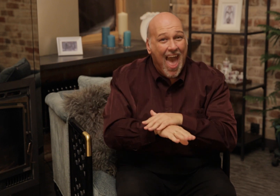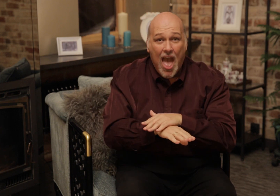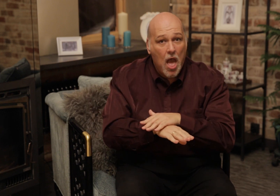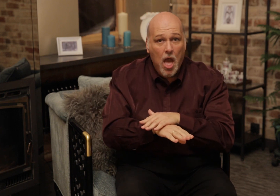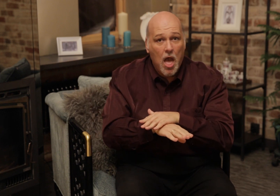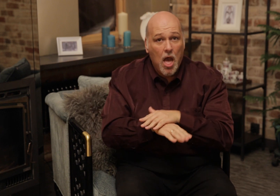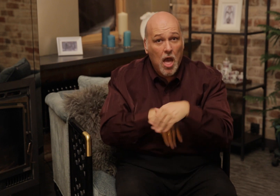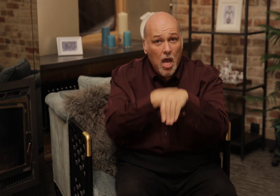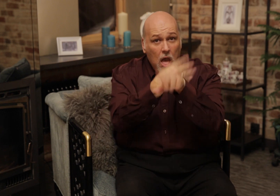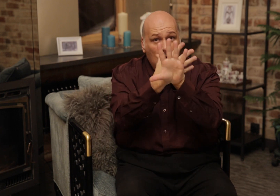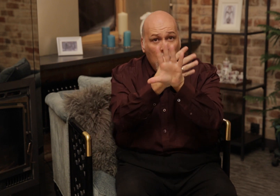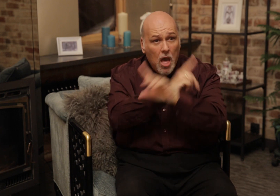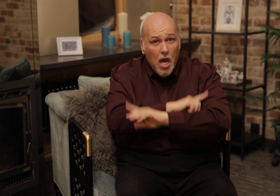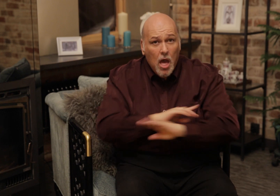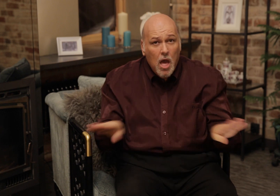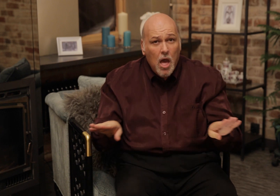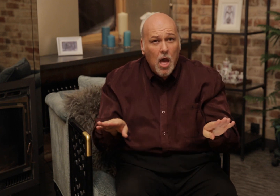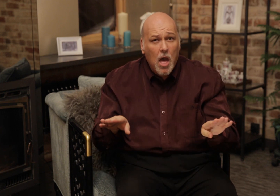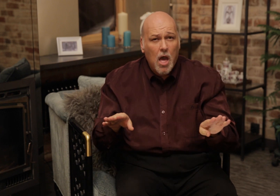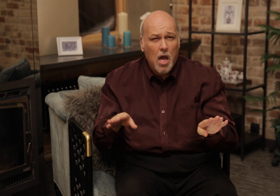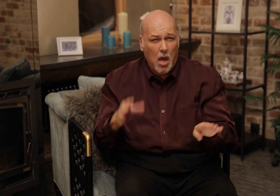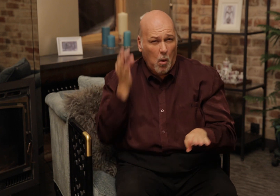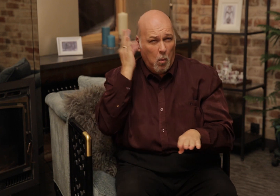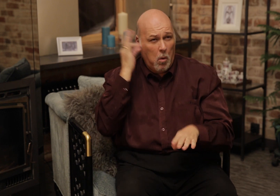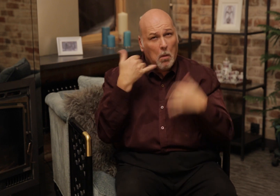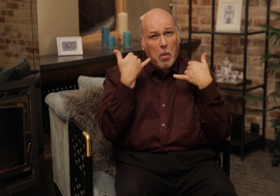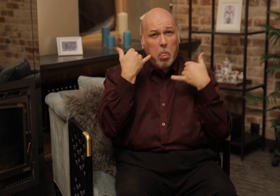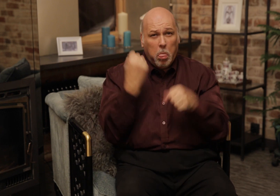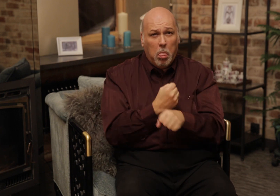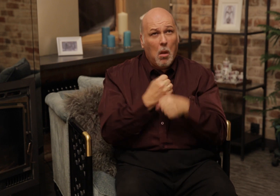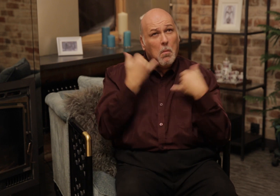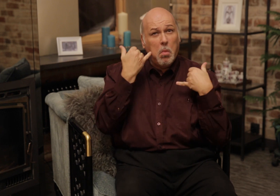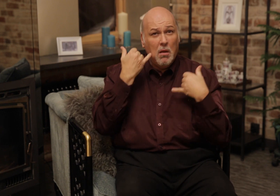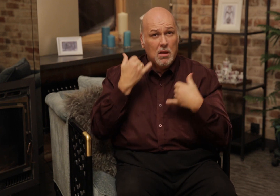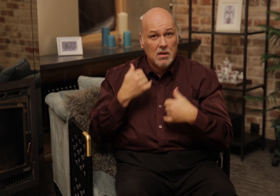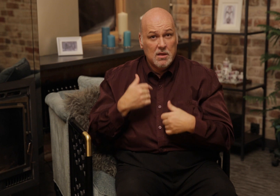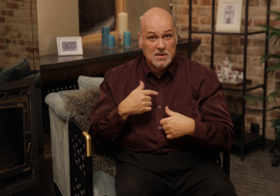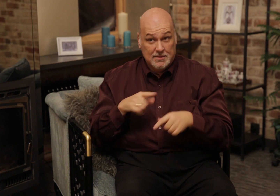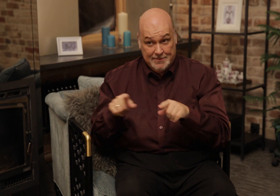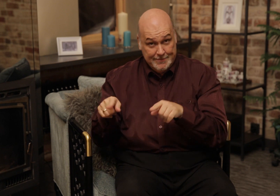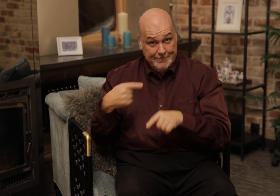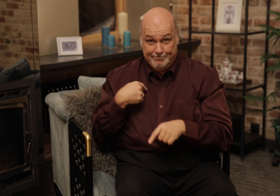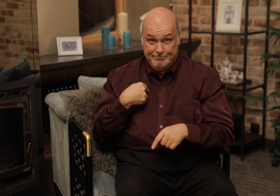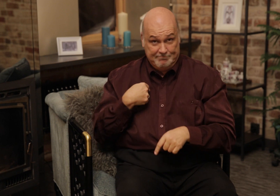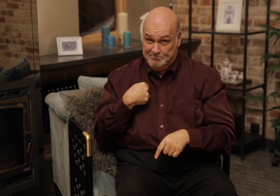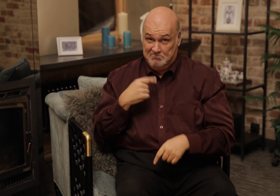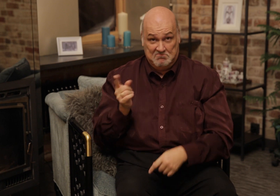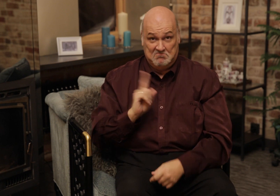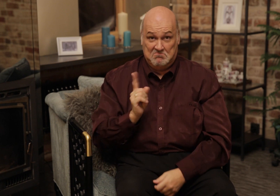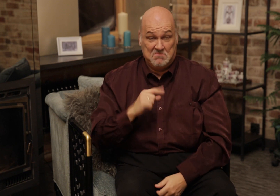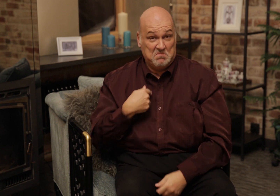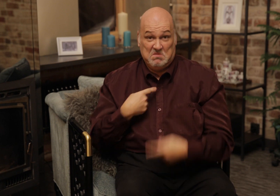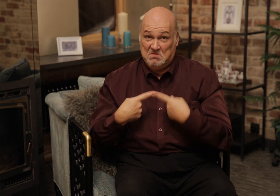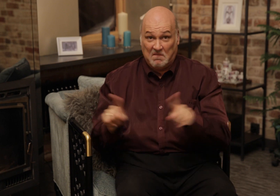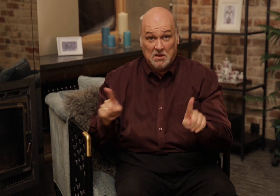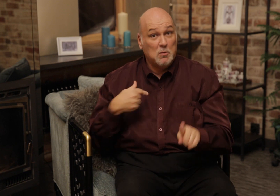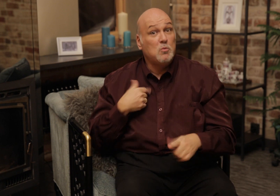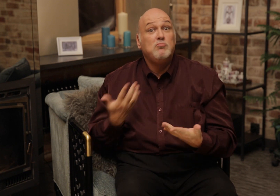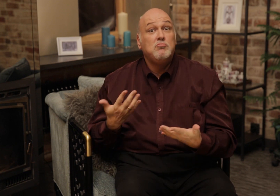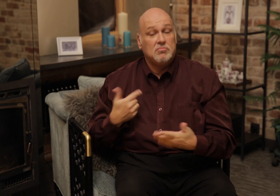only to discover he wasn't allowed to use a Video Relay Interpreter to make phone calls. You know what I would have done?